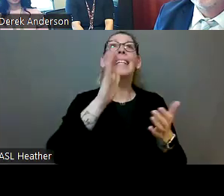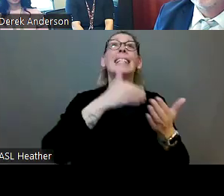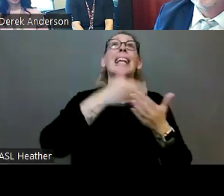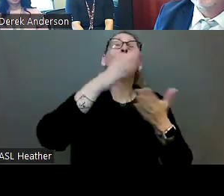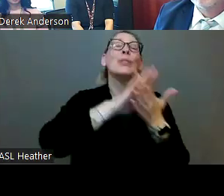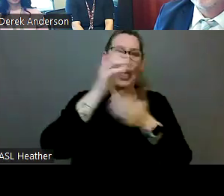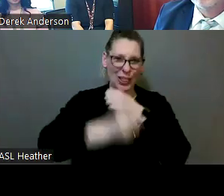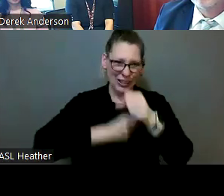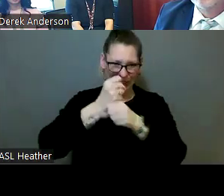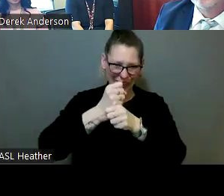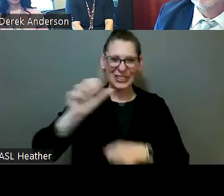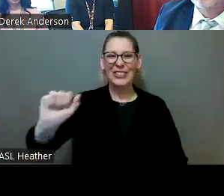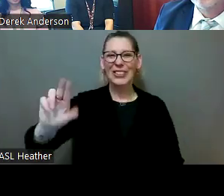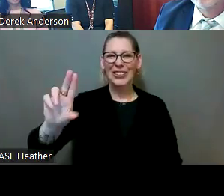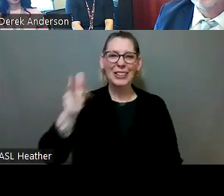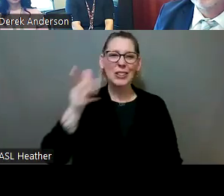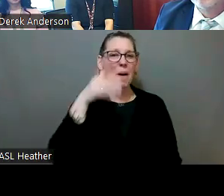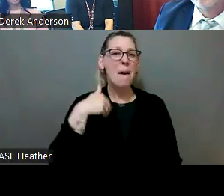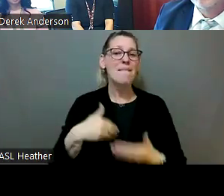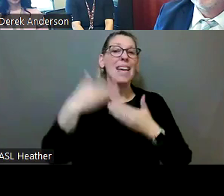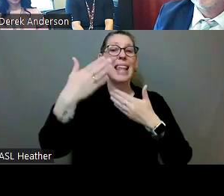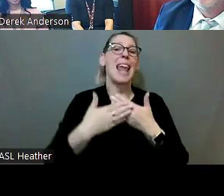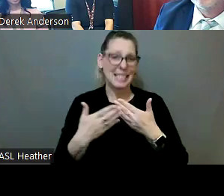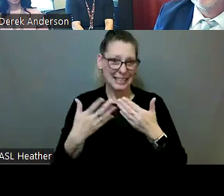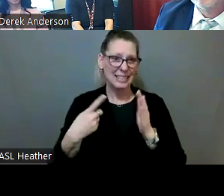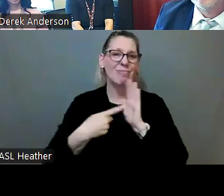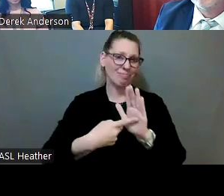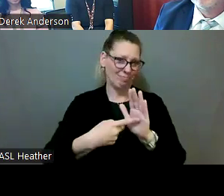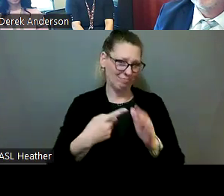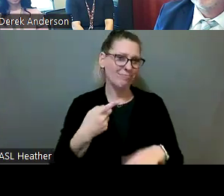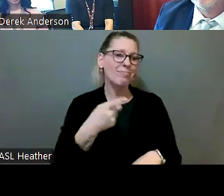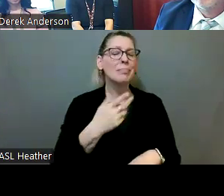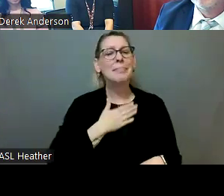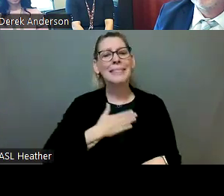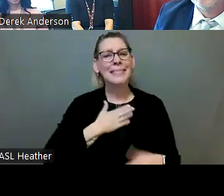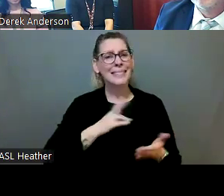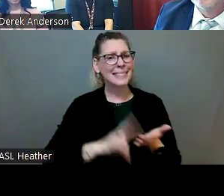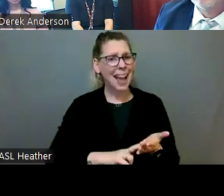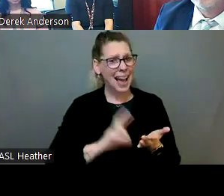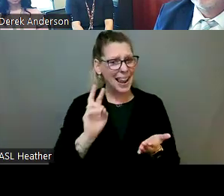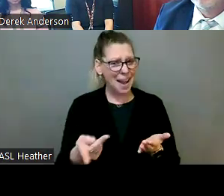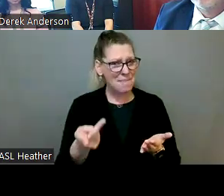in August we'll have our next show uh please do sign up and join us this next year for our